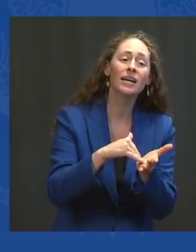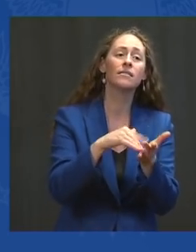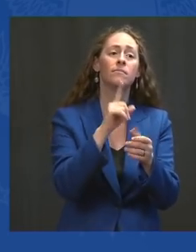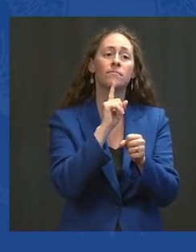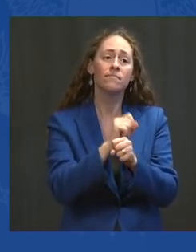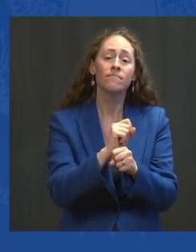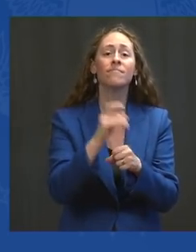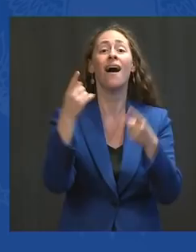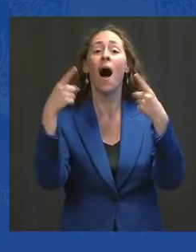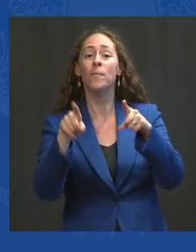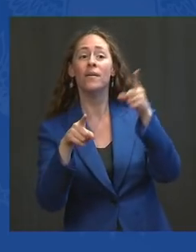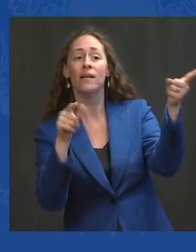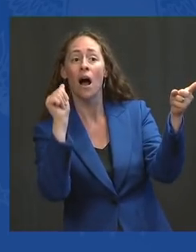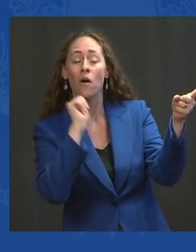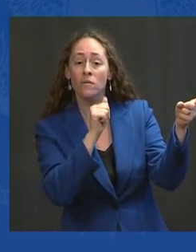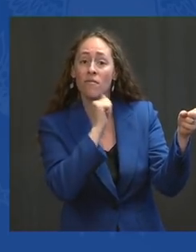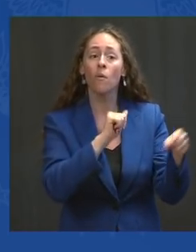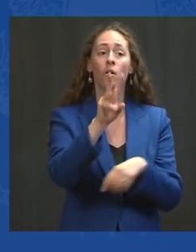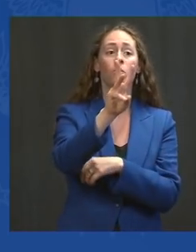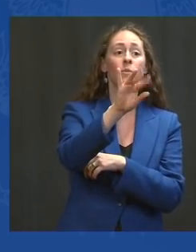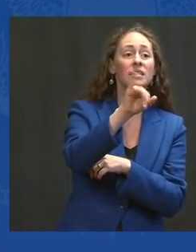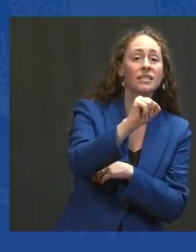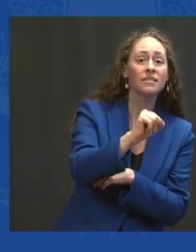In Georgia, it was recounted three times.